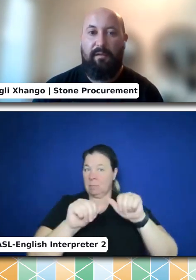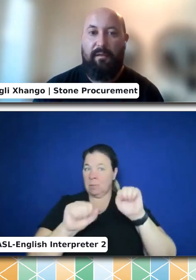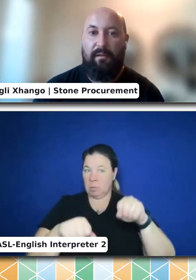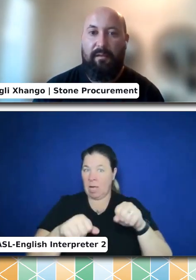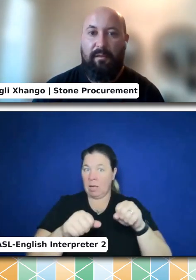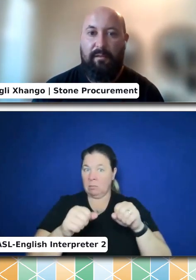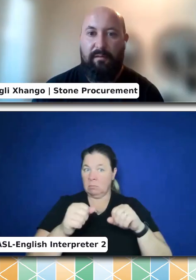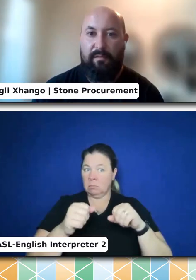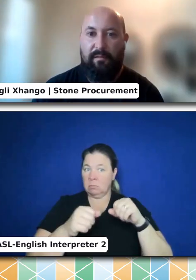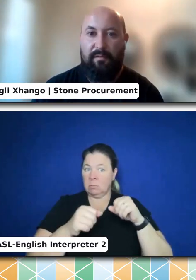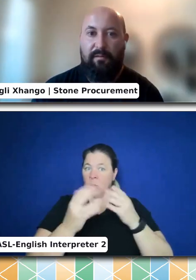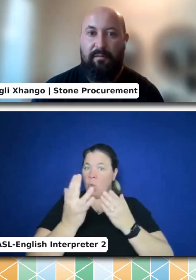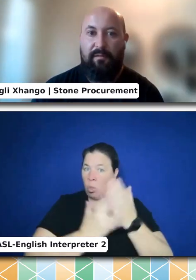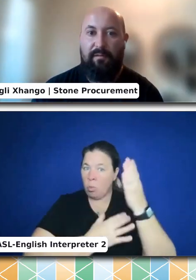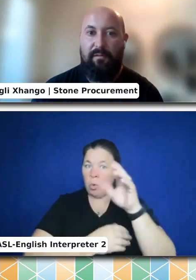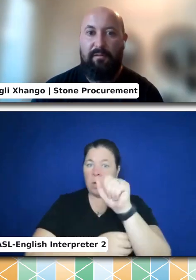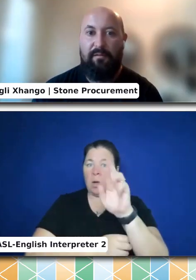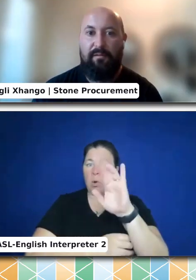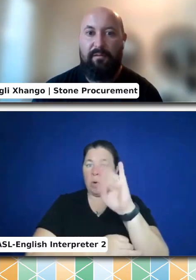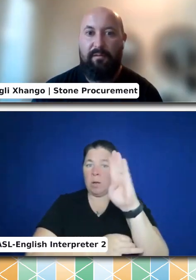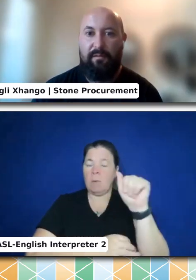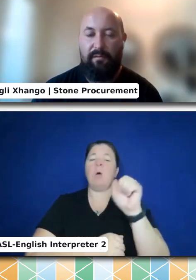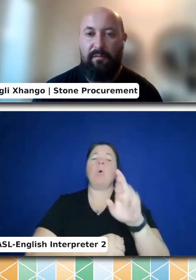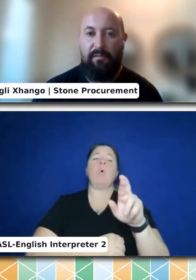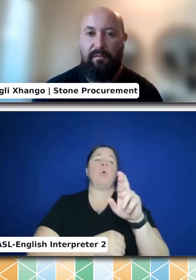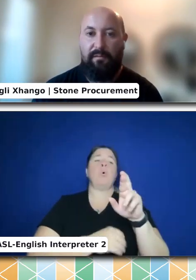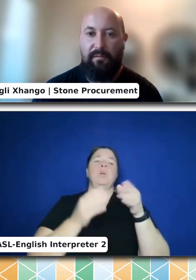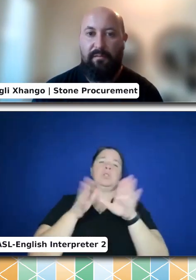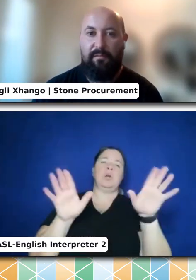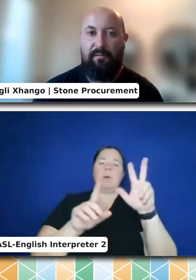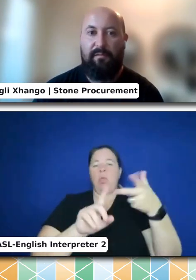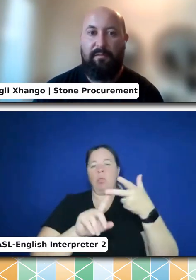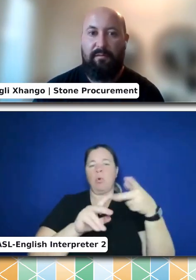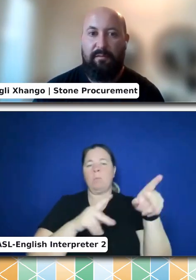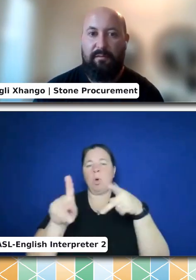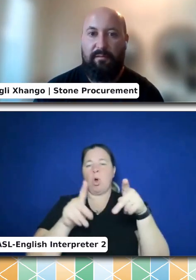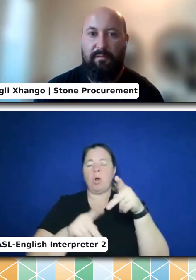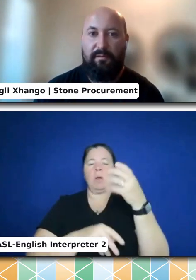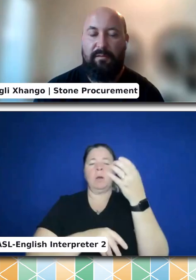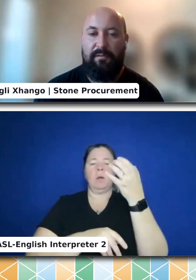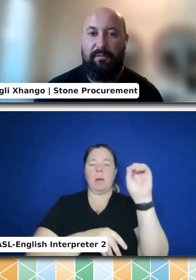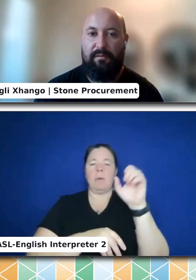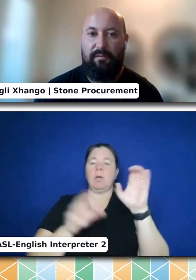Ariba, or are they generally performed by, say, a third-party company, like a certifier or a… Um, or… or something similar.